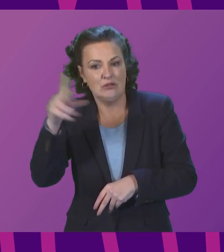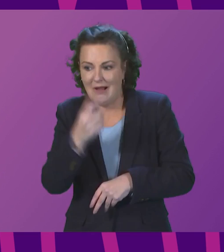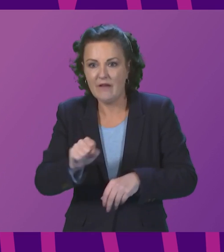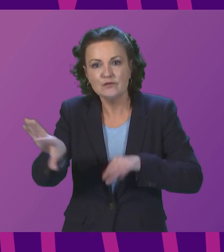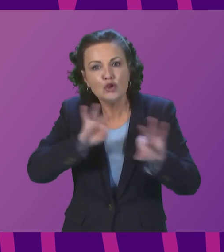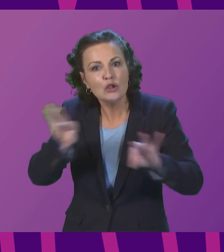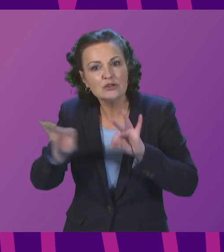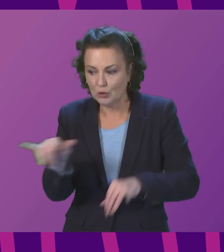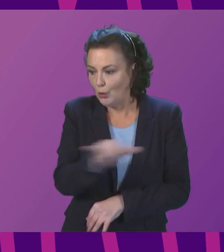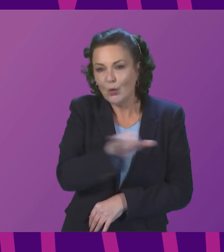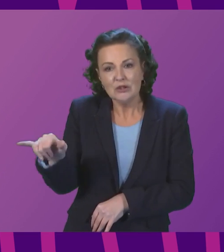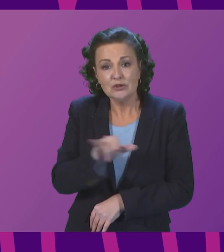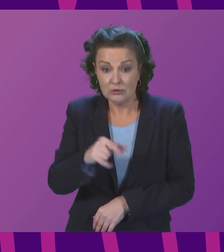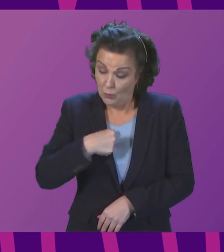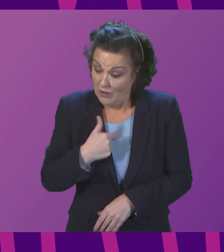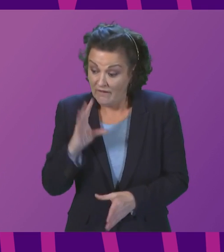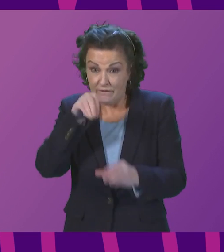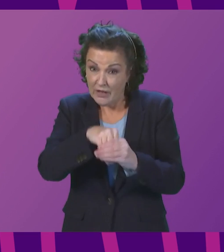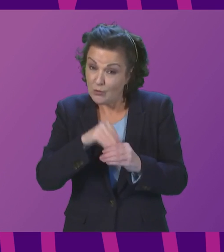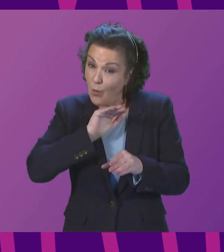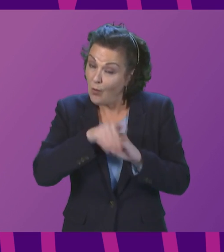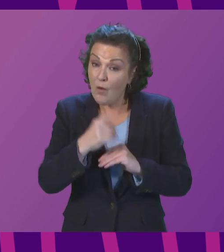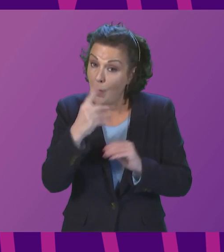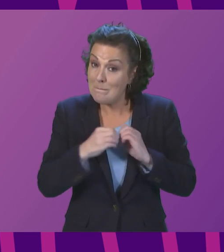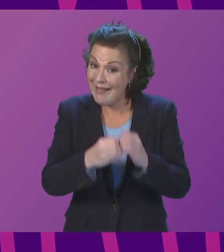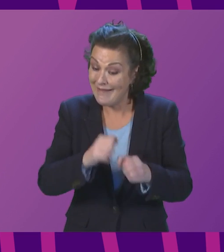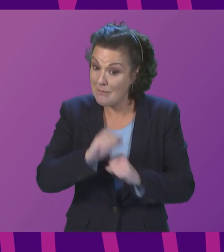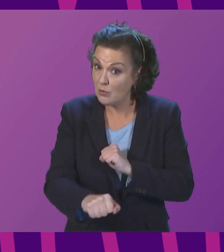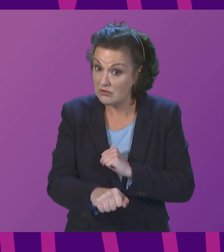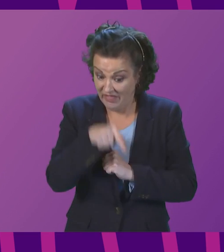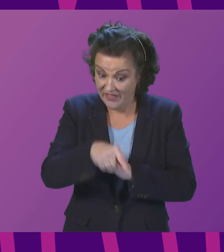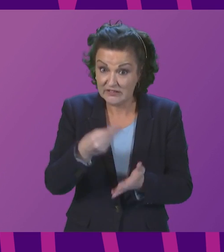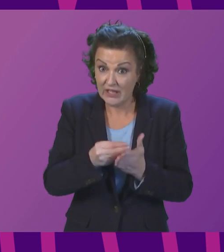We are investing more than £1 billion in early learning and childcare in the current financial year.